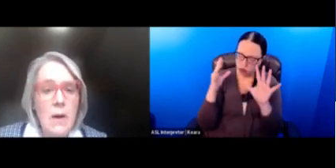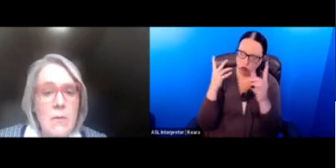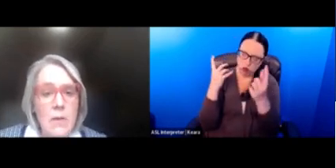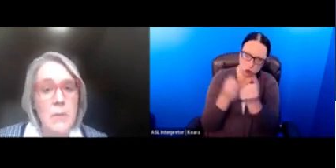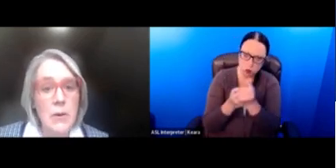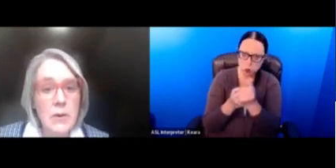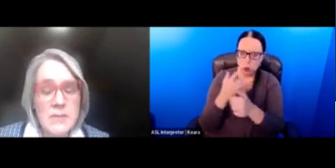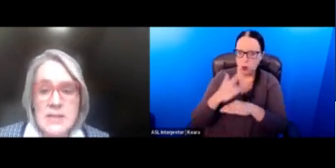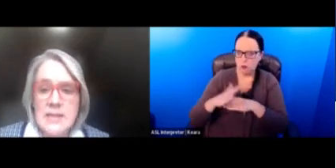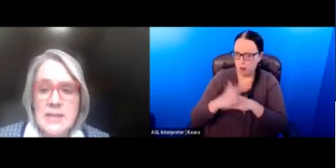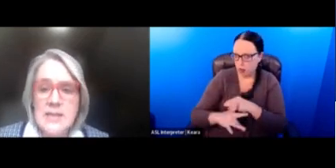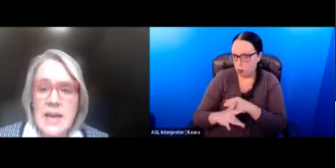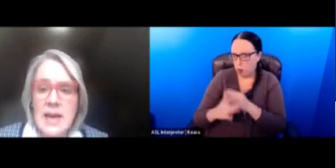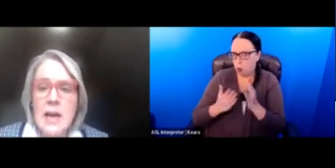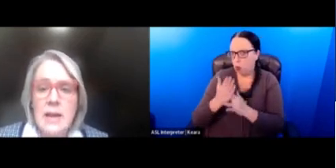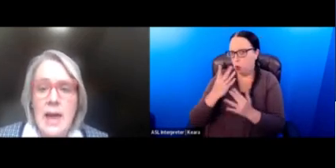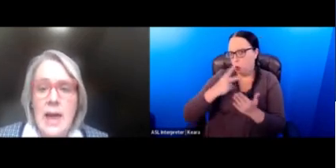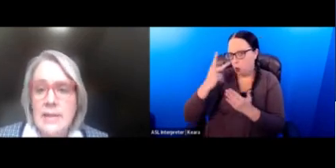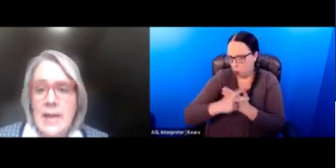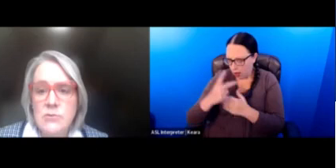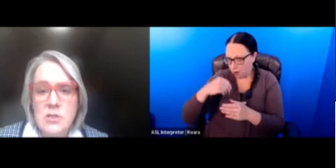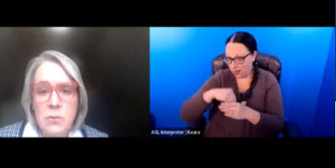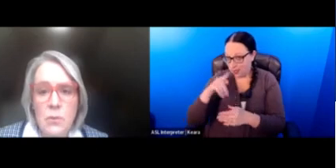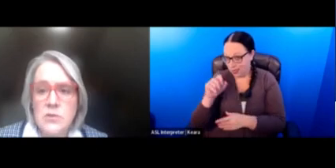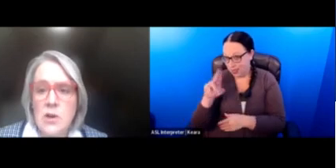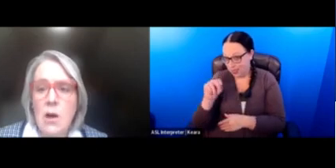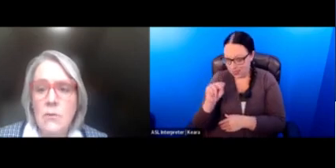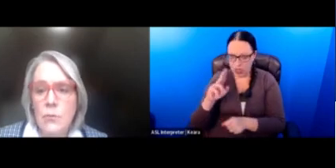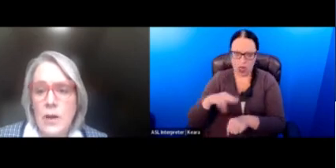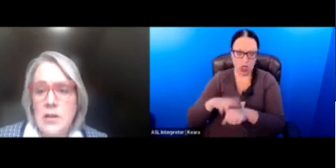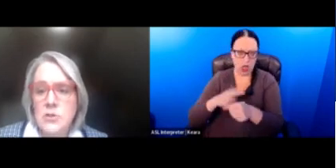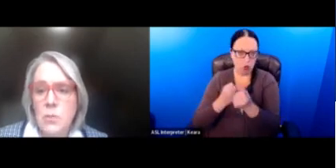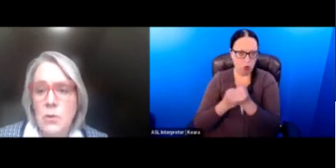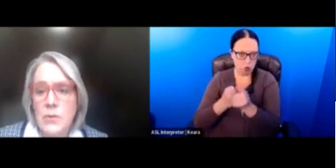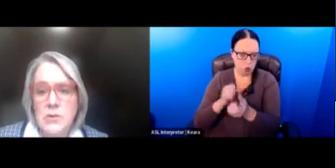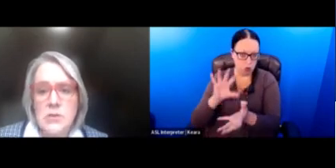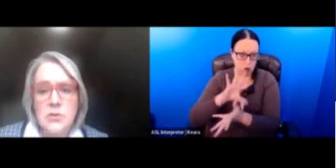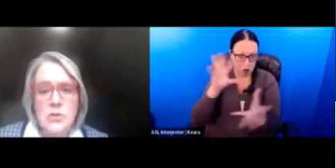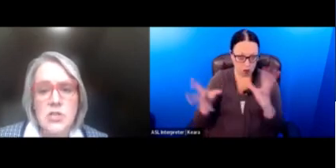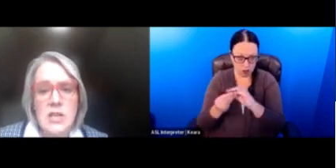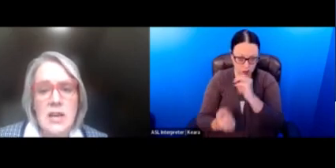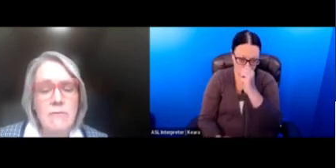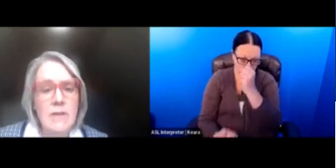in Tennessee, and natural supports, all of which support the person to achieve and